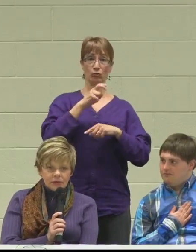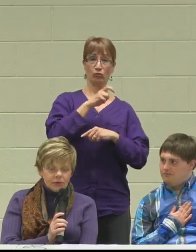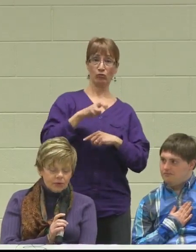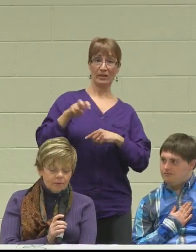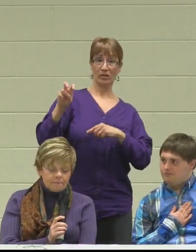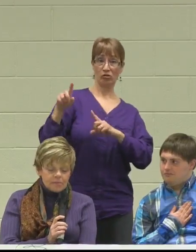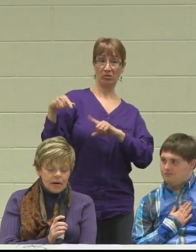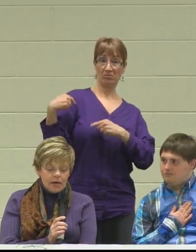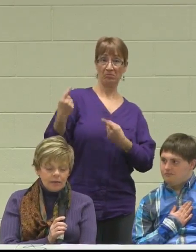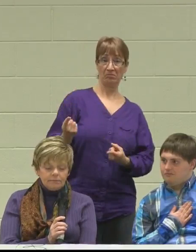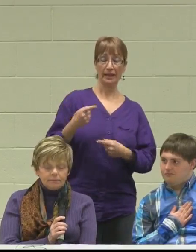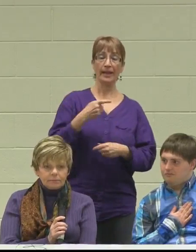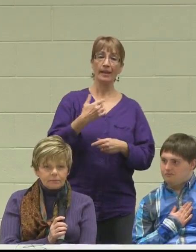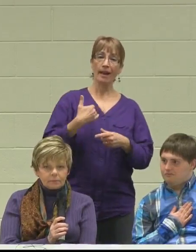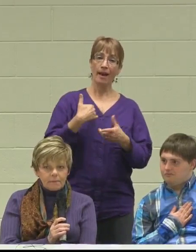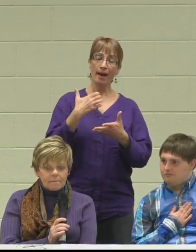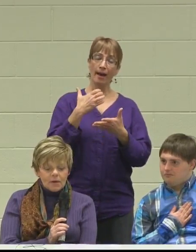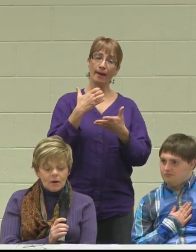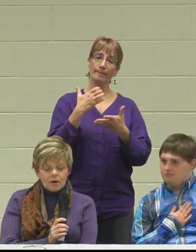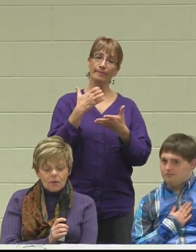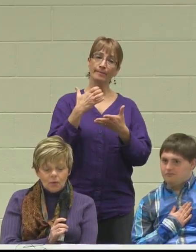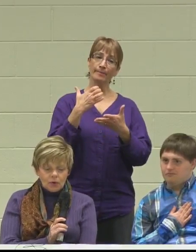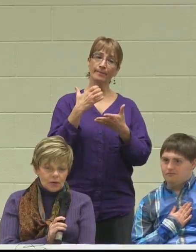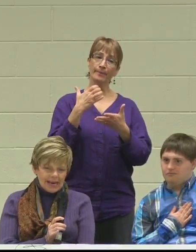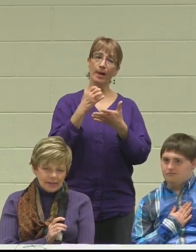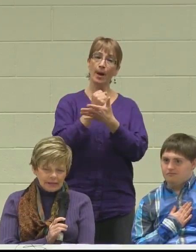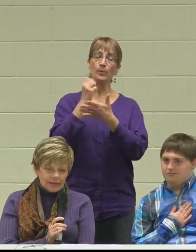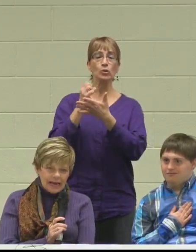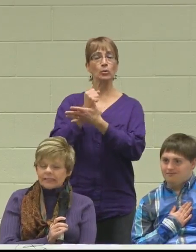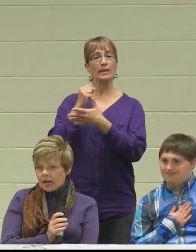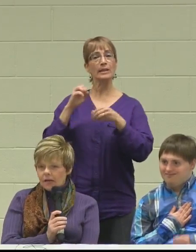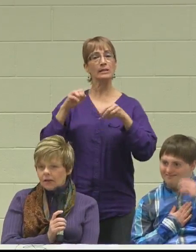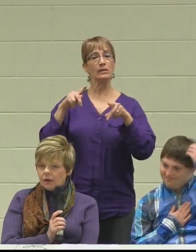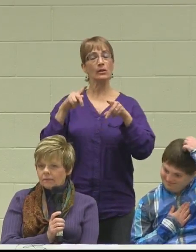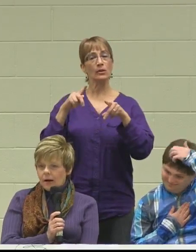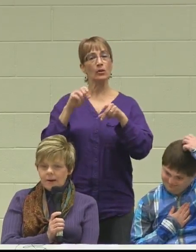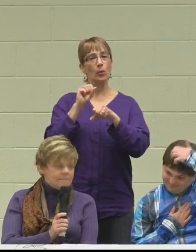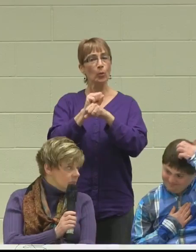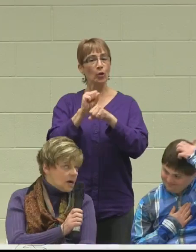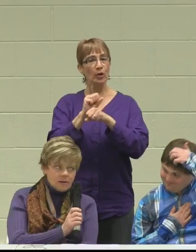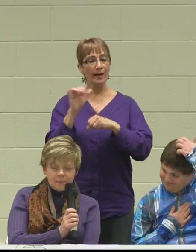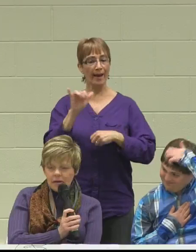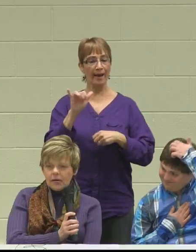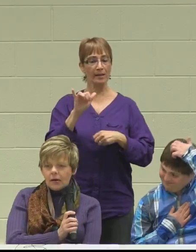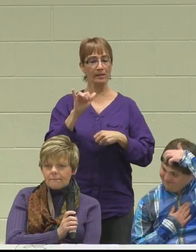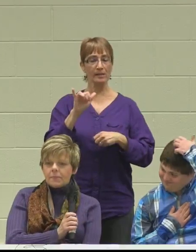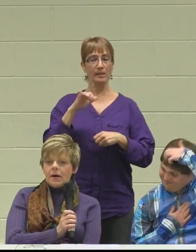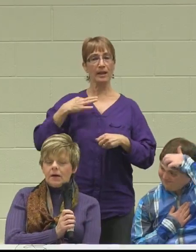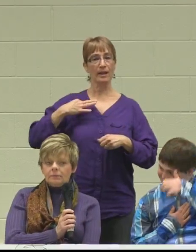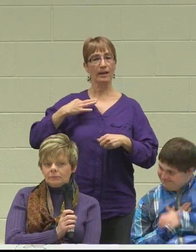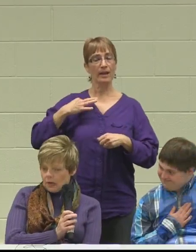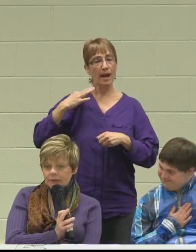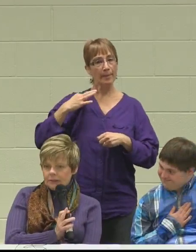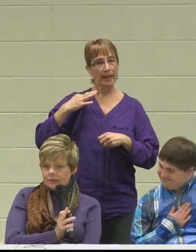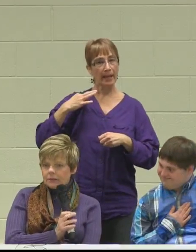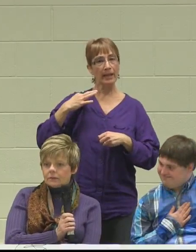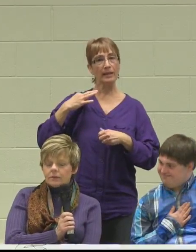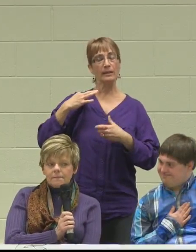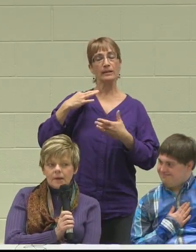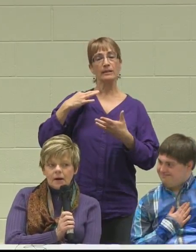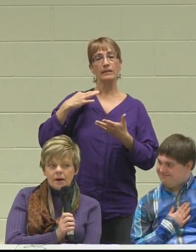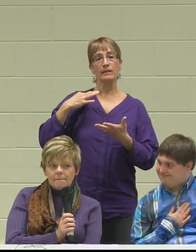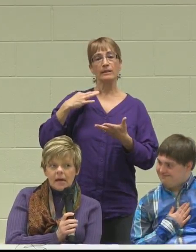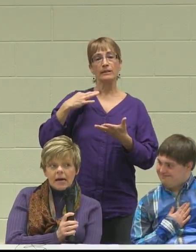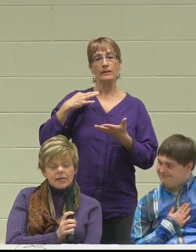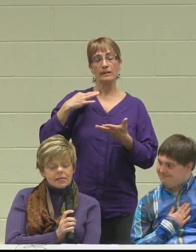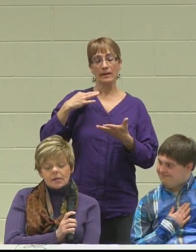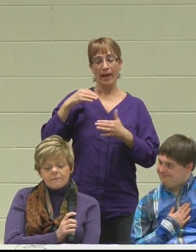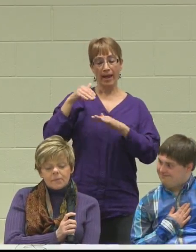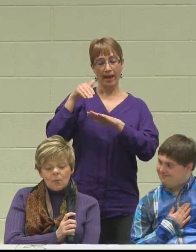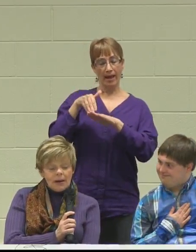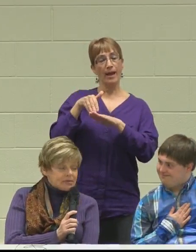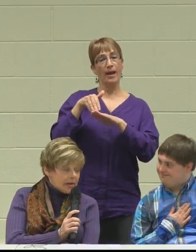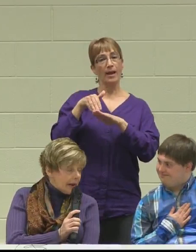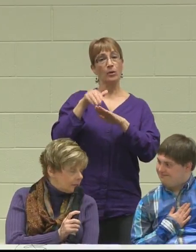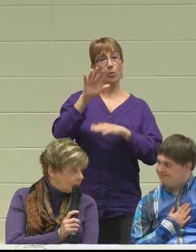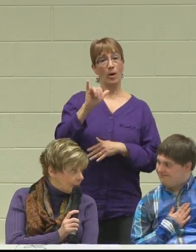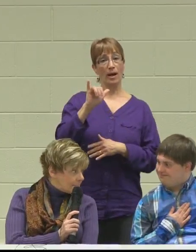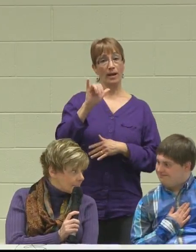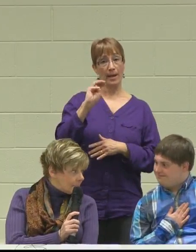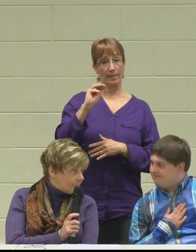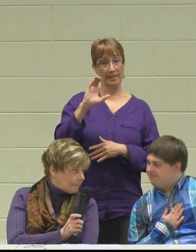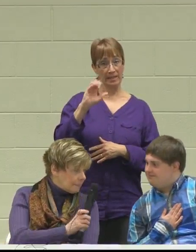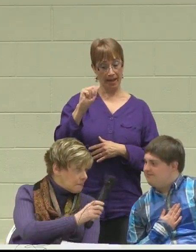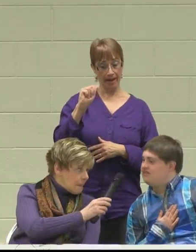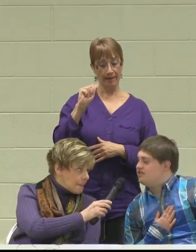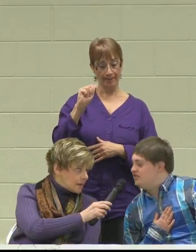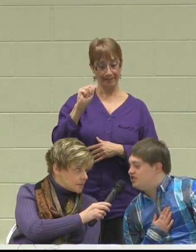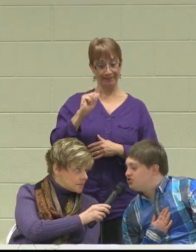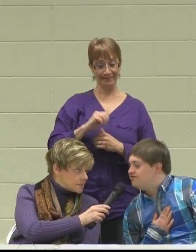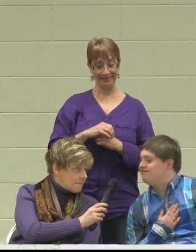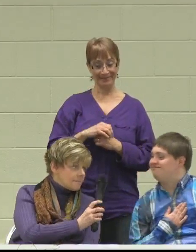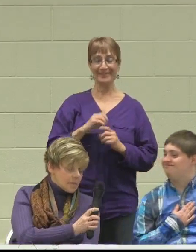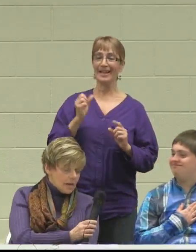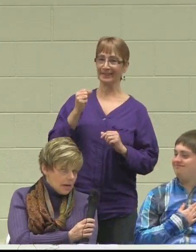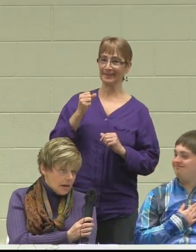to work as a non-paid volunteer at YMCA, "Yes",